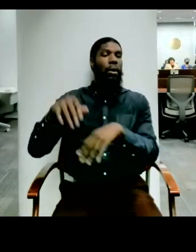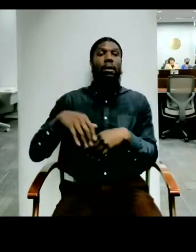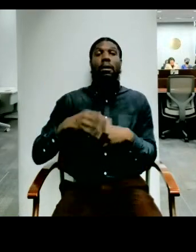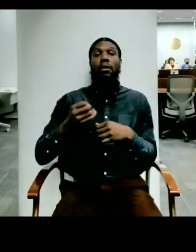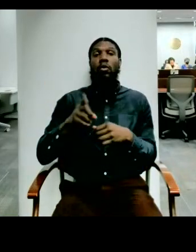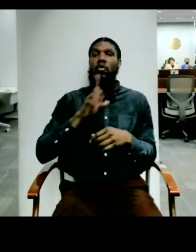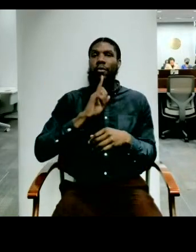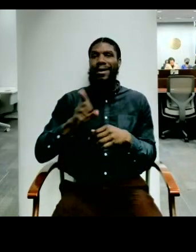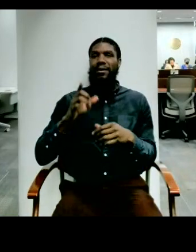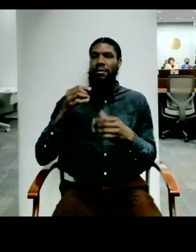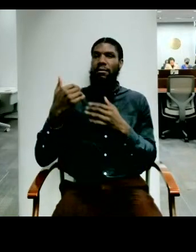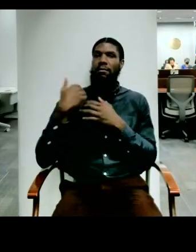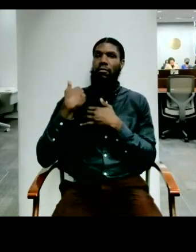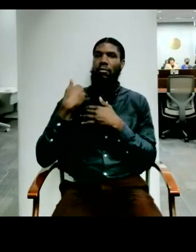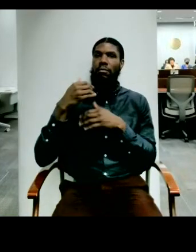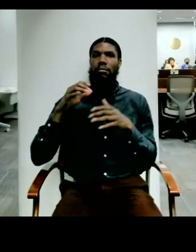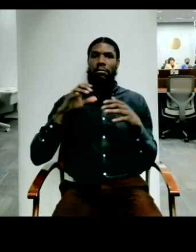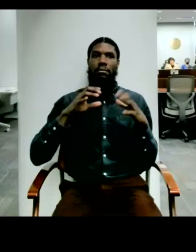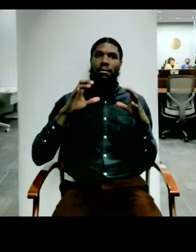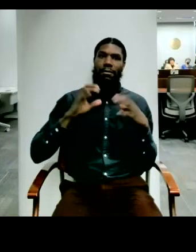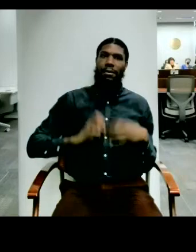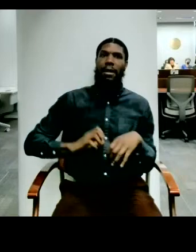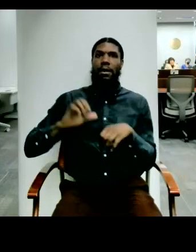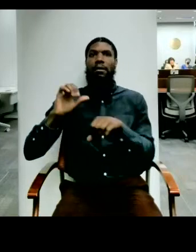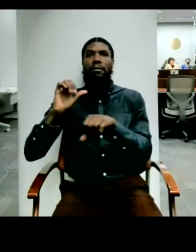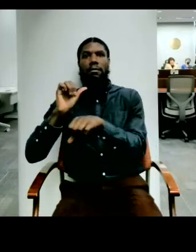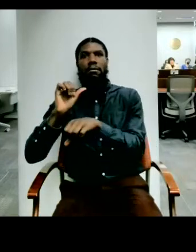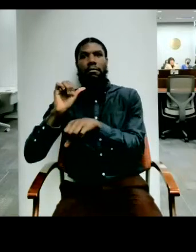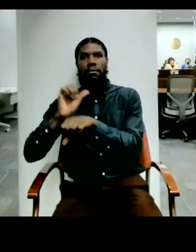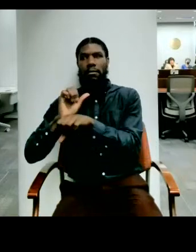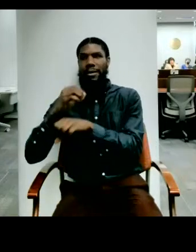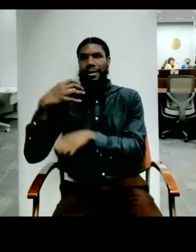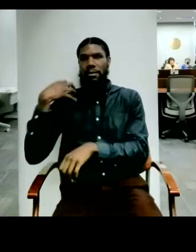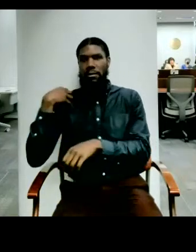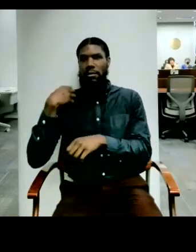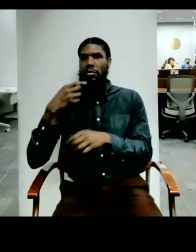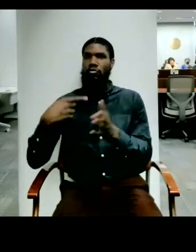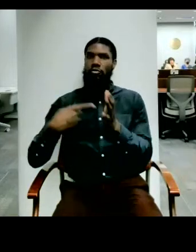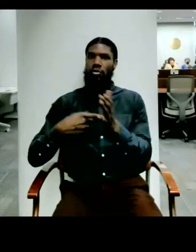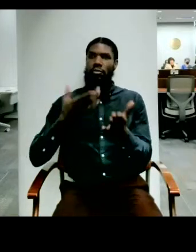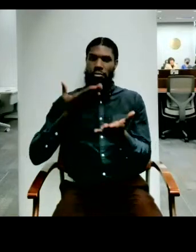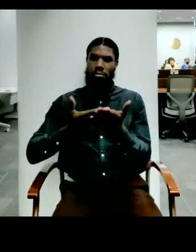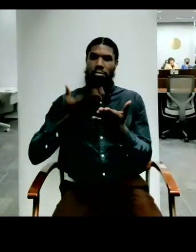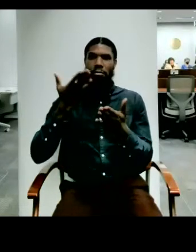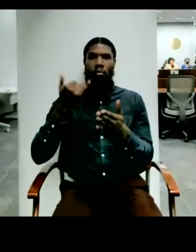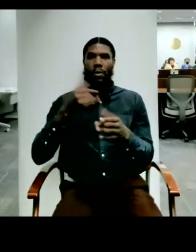employer to, to show that there's a legitimate reason for why that person can't do that.